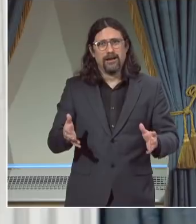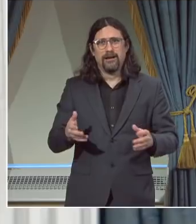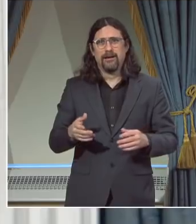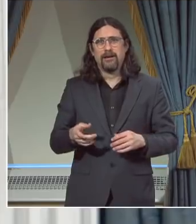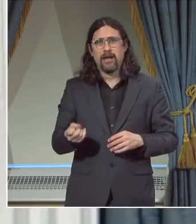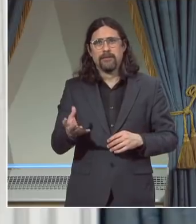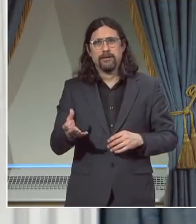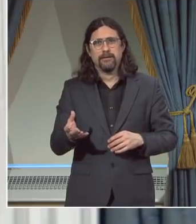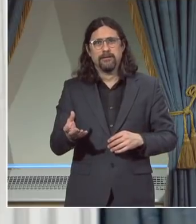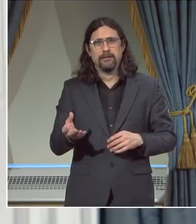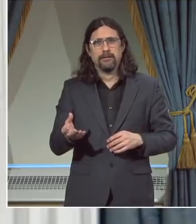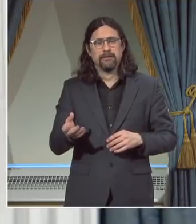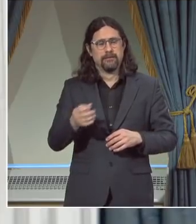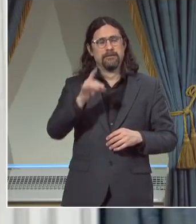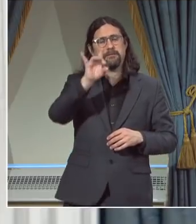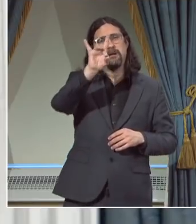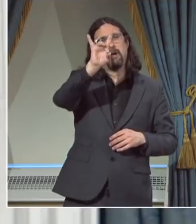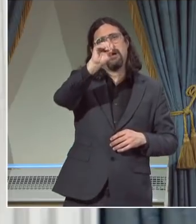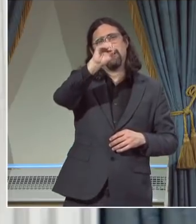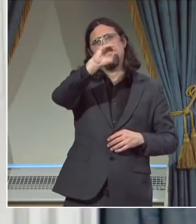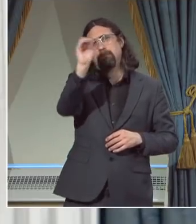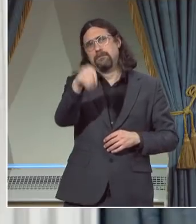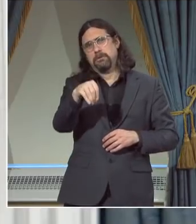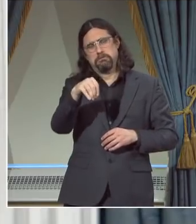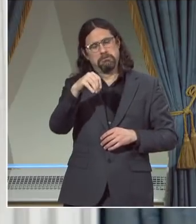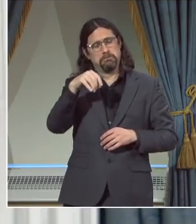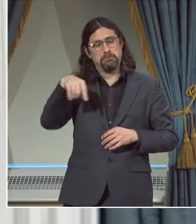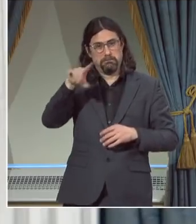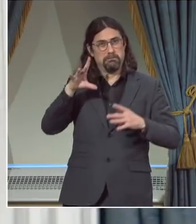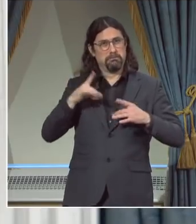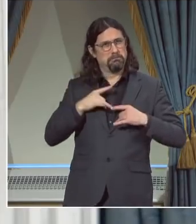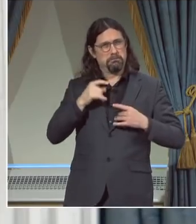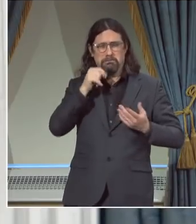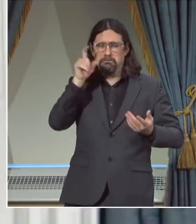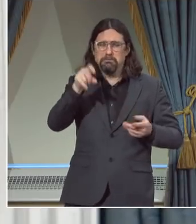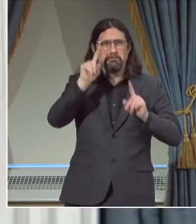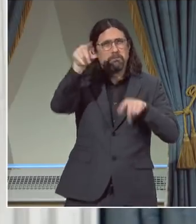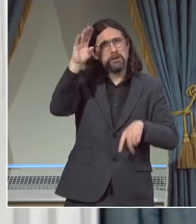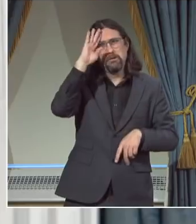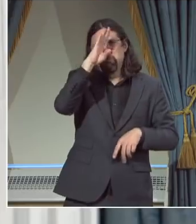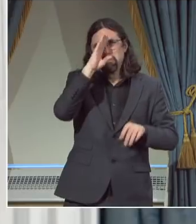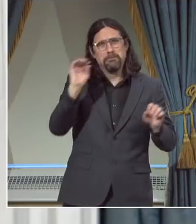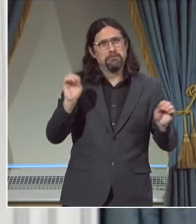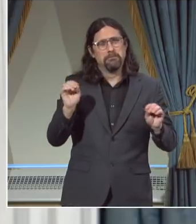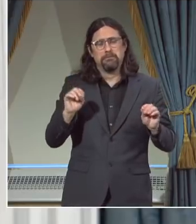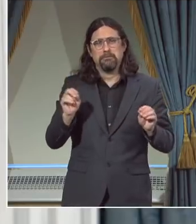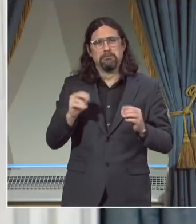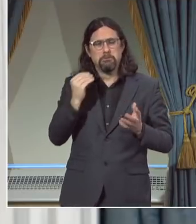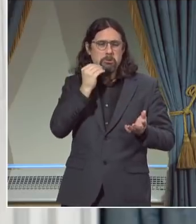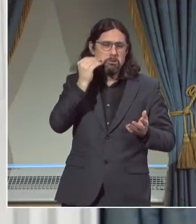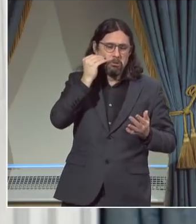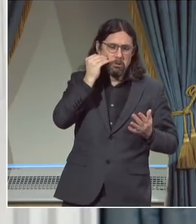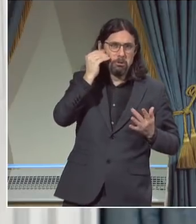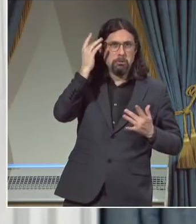HOSPITAL CARE. OF THE 20% WHO NEED CARE, ONLY 5% OF THE TOTAL